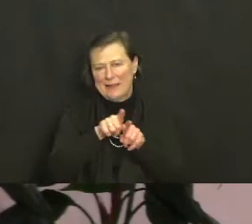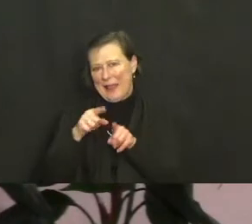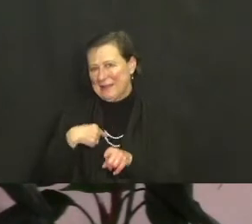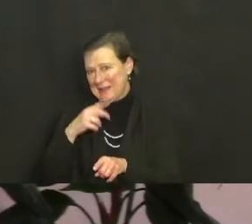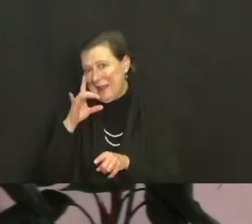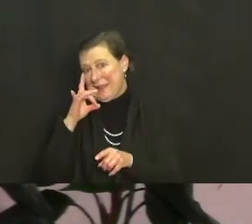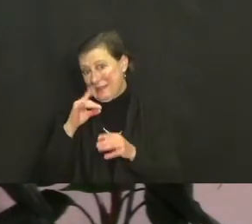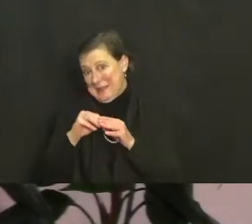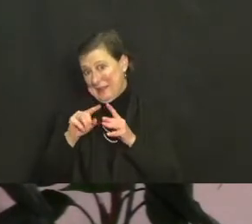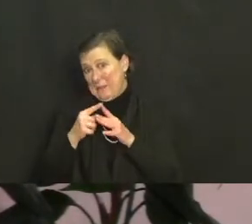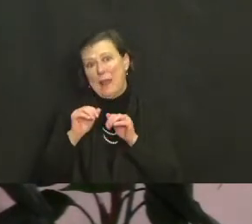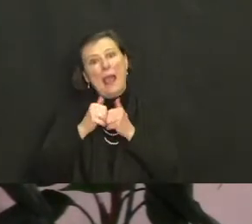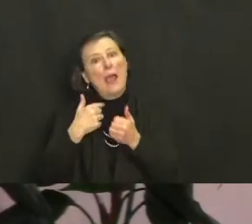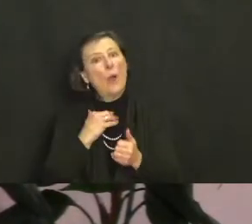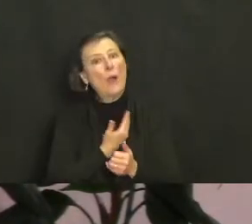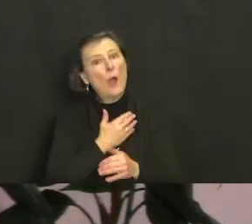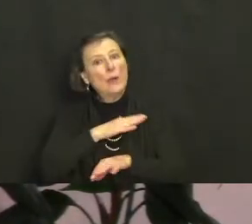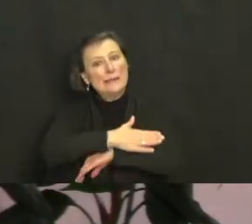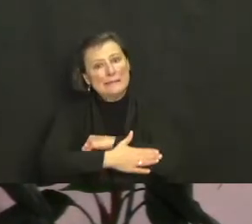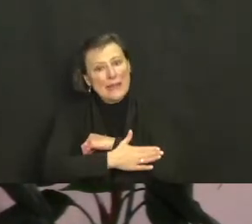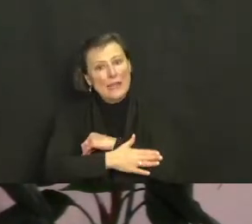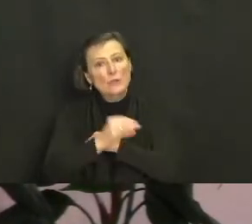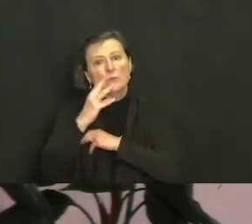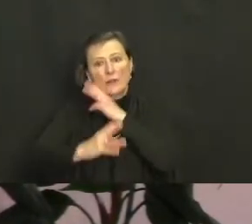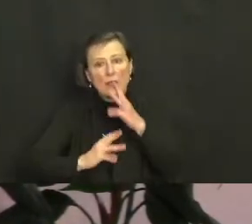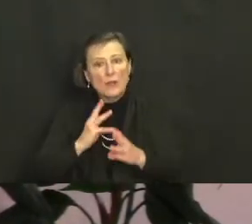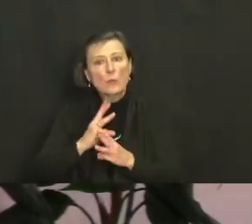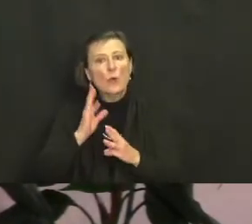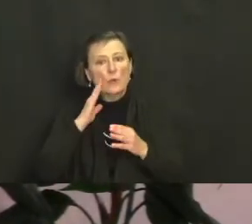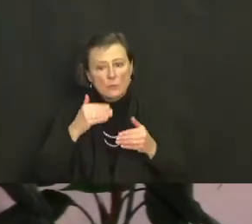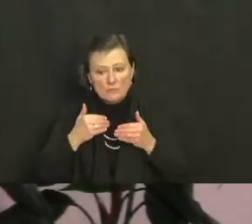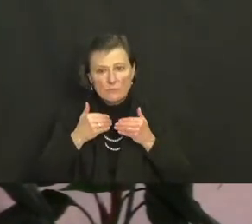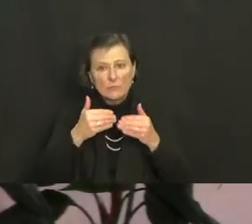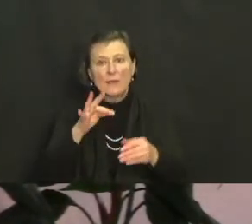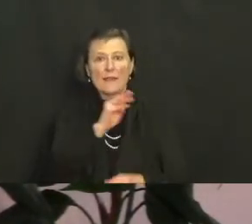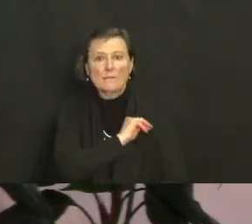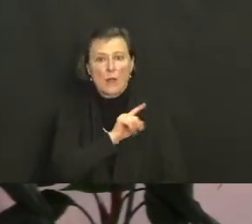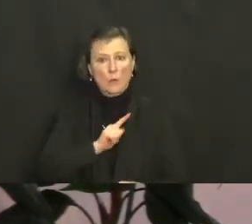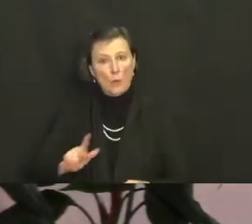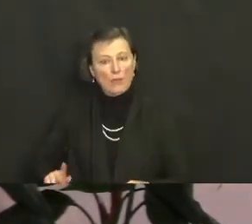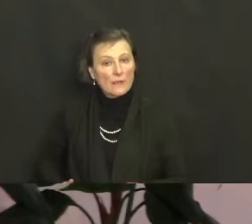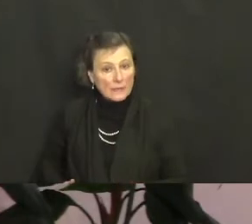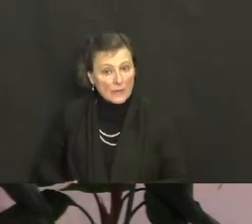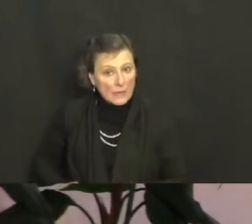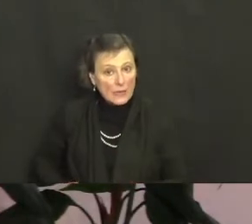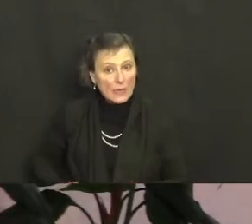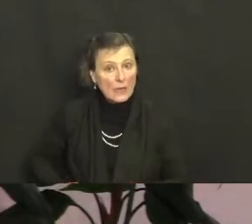How would our nation and our world have fared if Martin Luther King Jr. had not arisen as